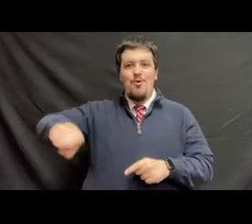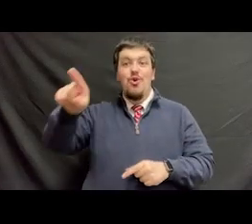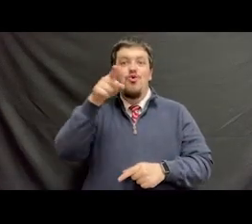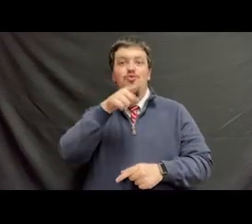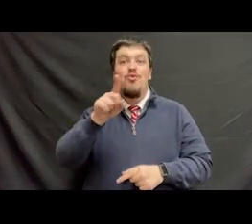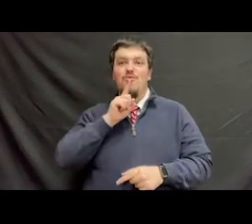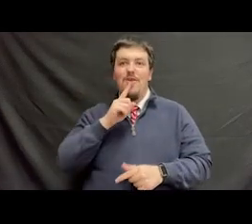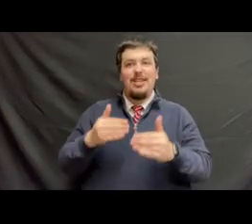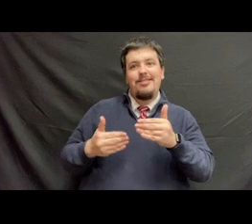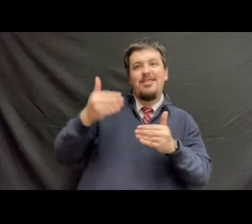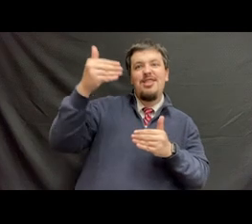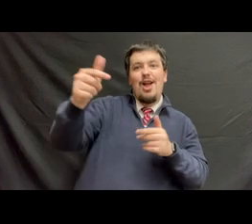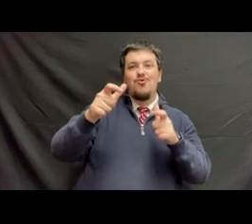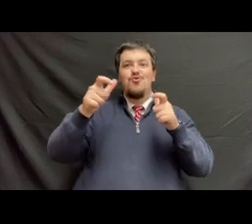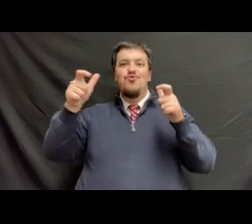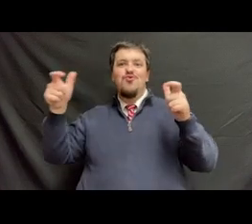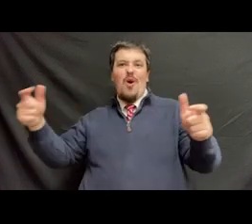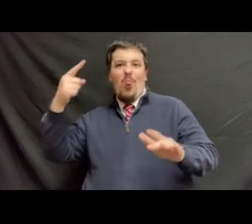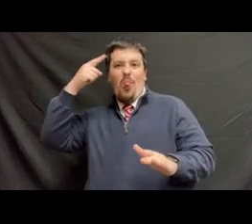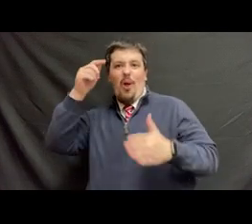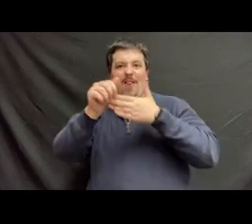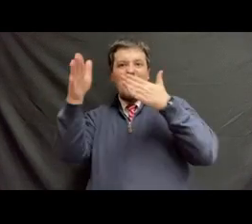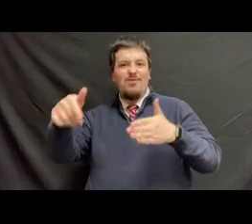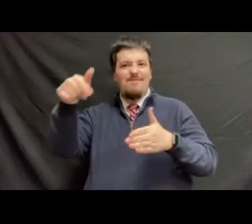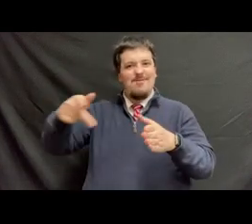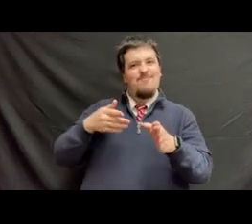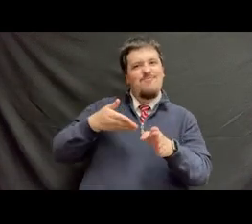You are the next great thought leaders of our profession.